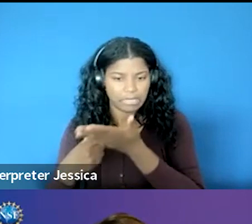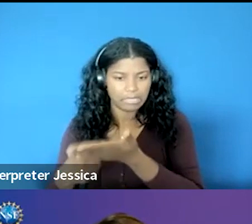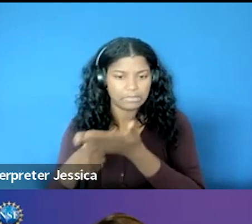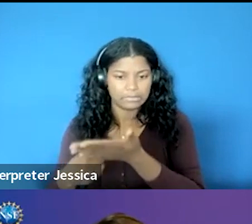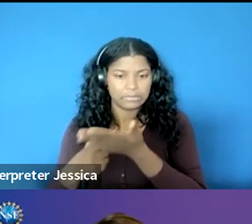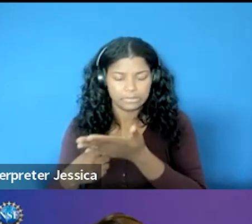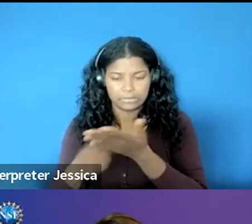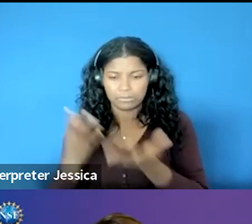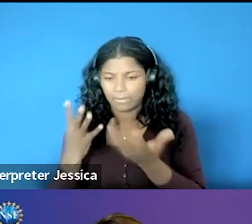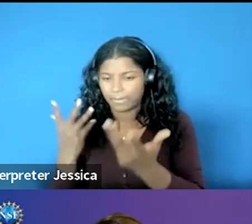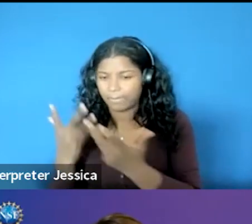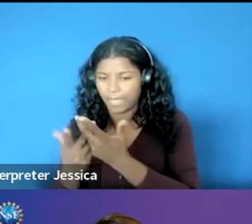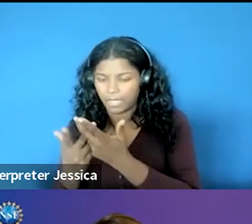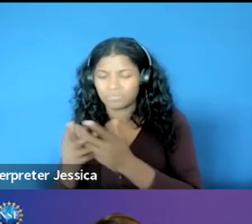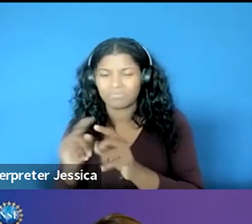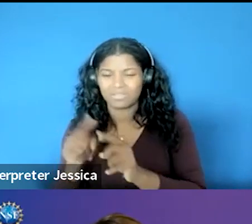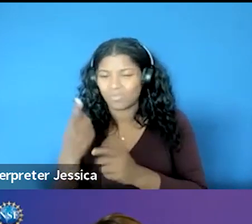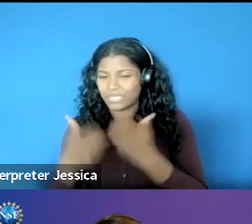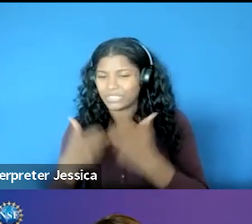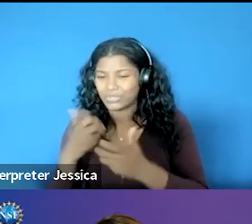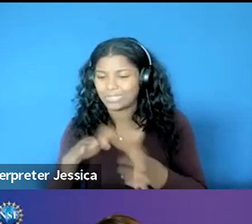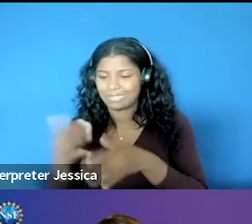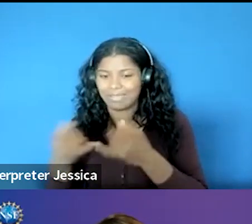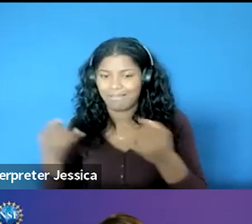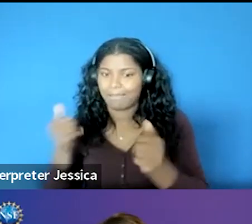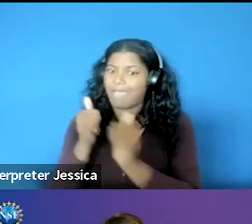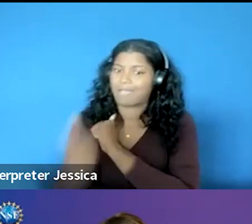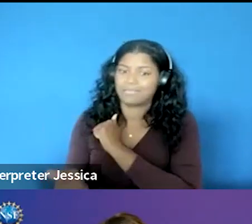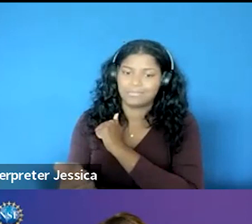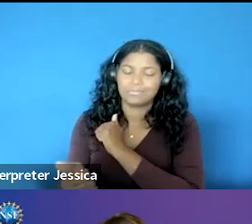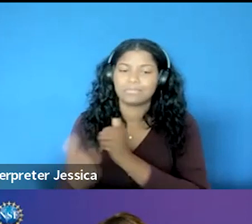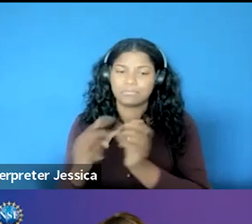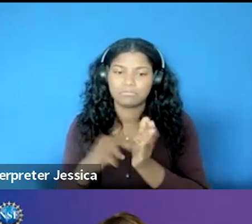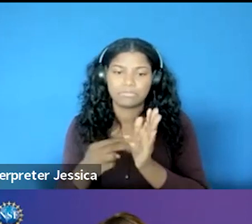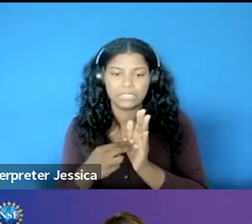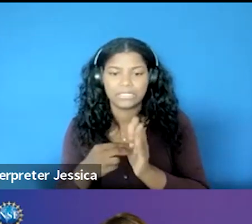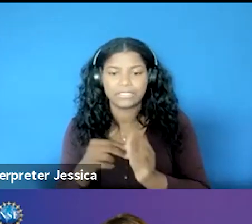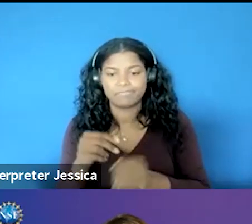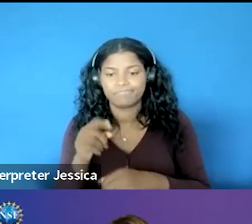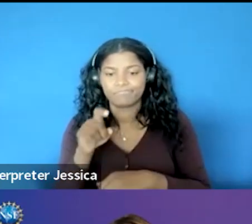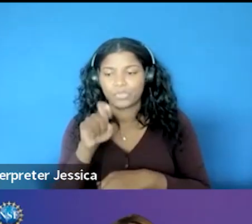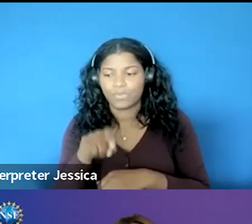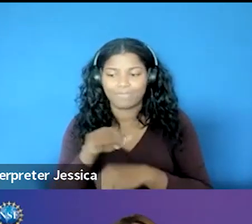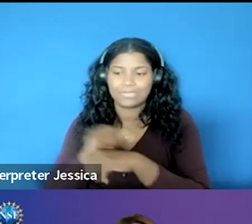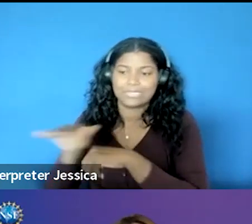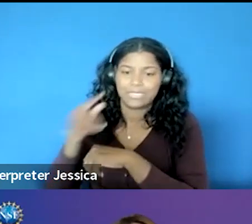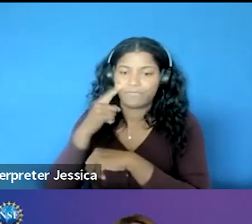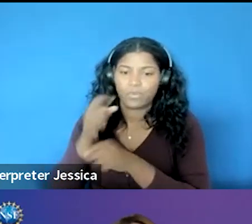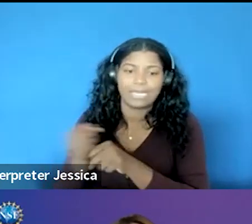The only issue is the the deadline just passed, so you'd be looking for submission for next year sometime.